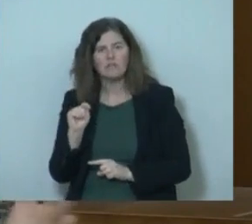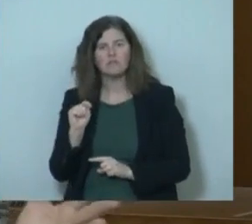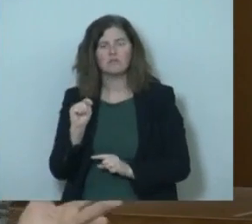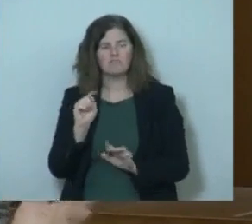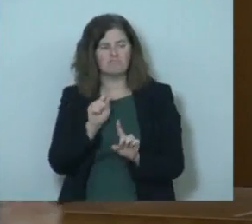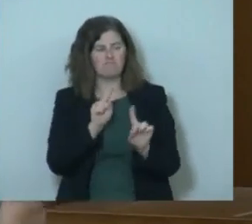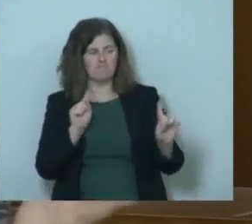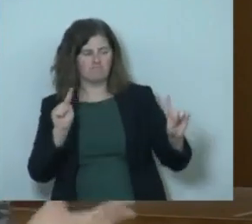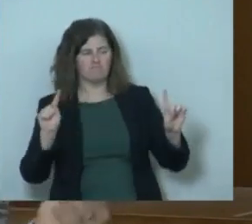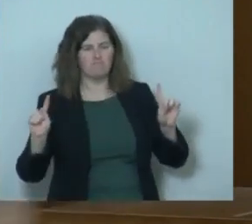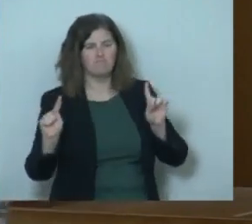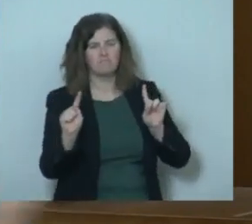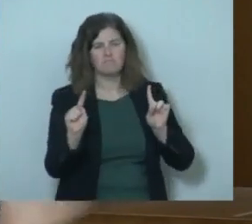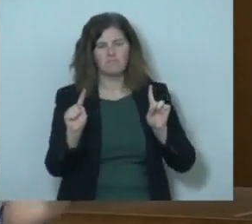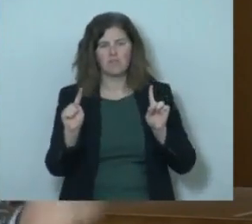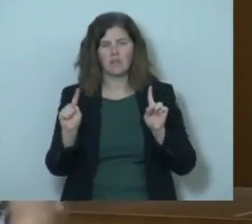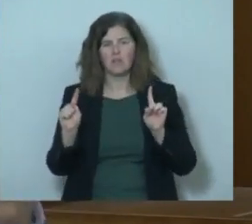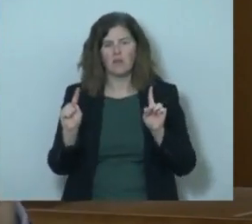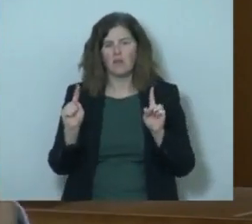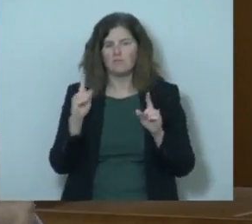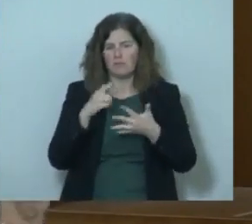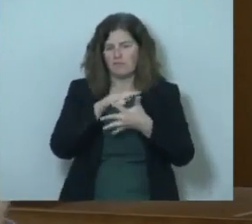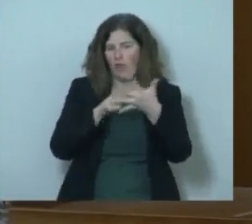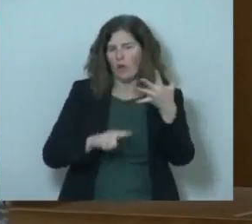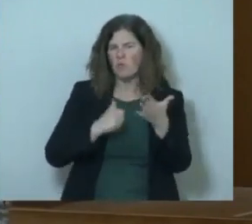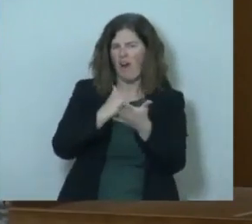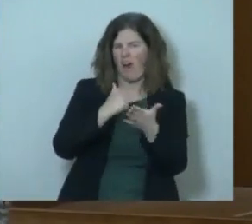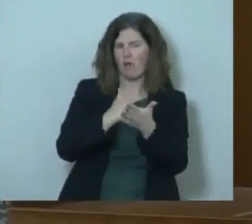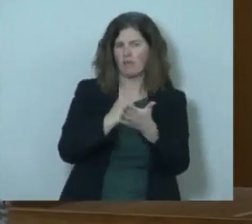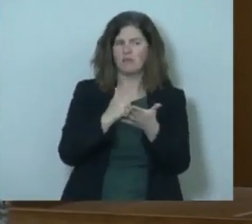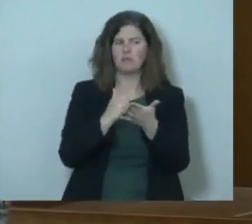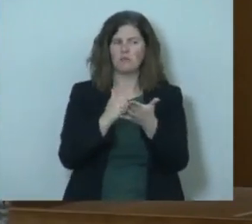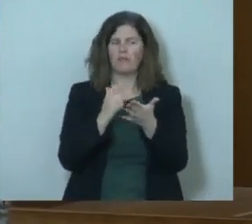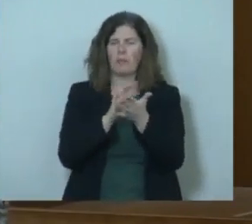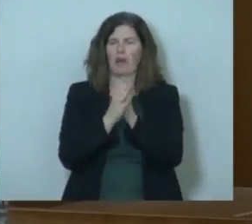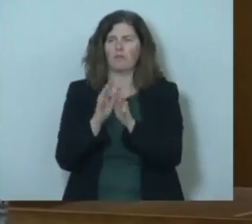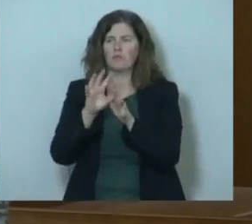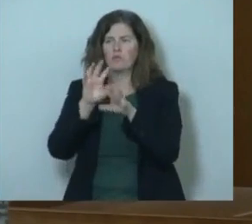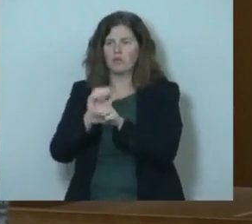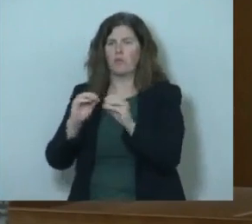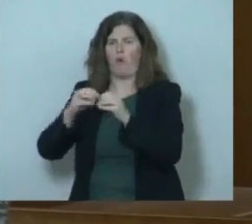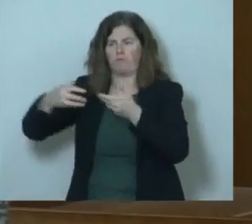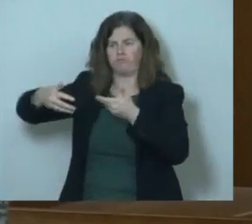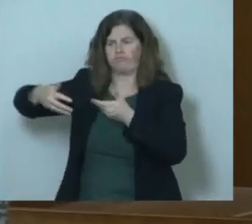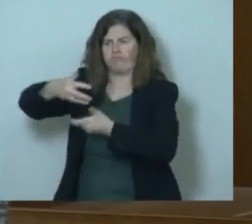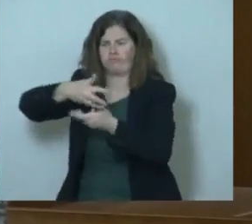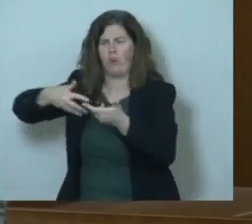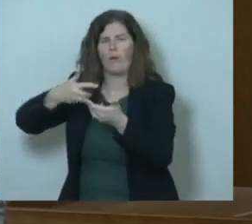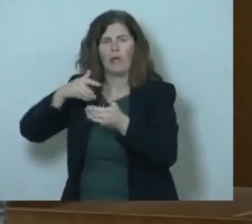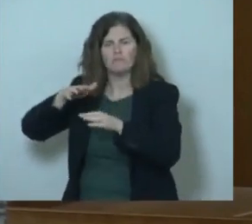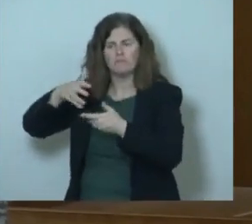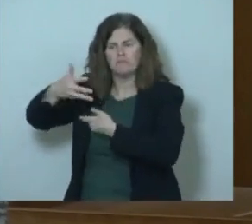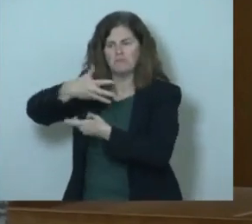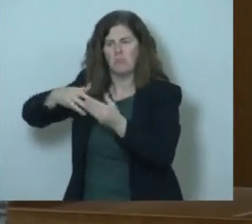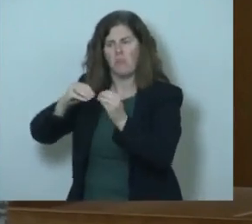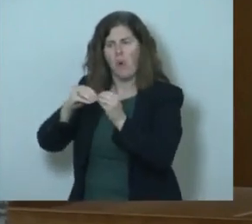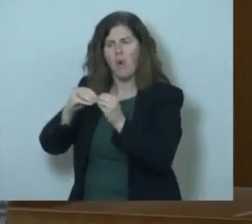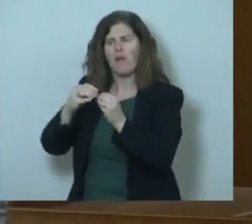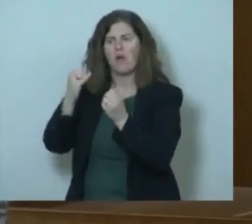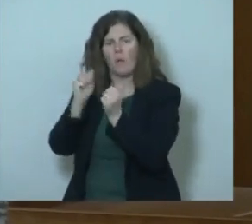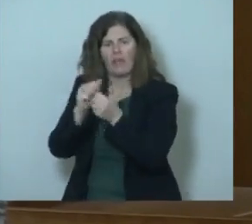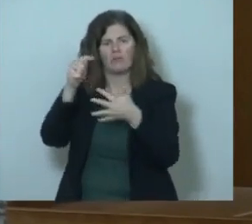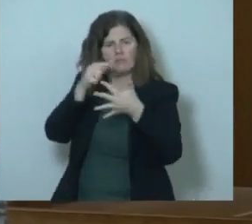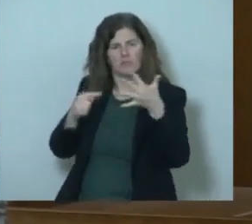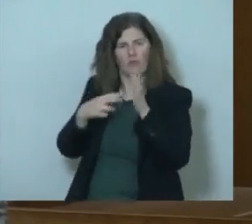WASH YOUR HANDS, CLEAN SURFACES, COUGH INTO YOUR ELBOW, KEEP A SIX FOOT DISTANCE.